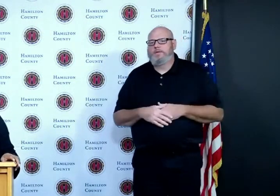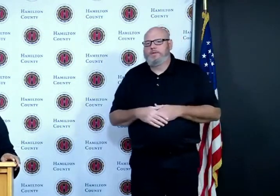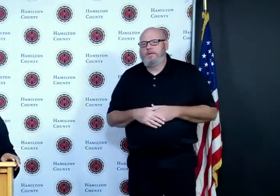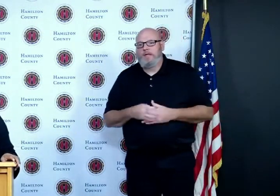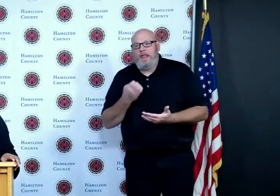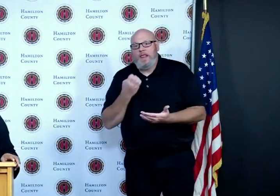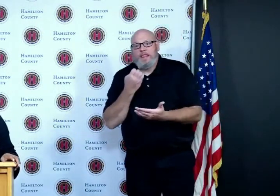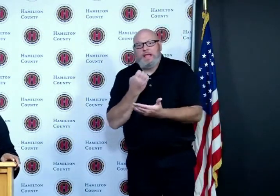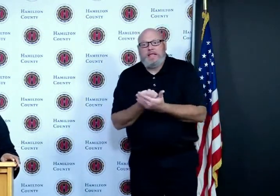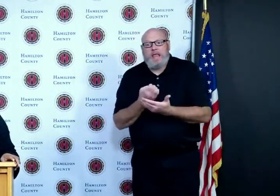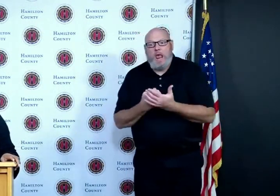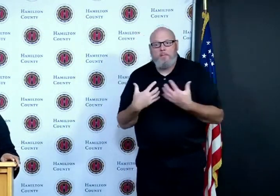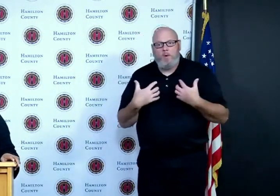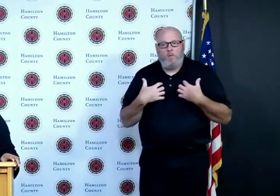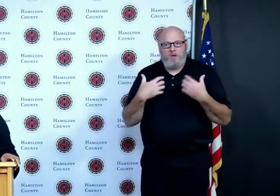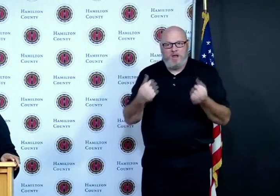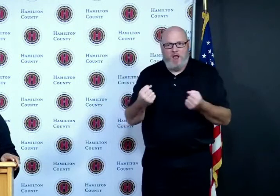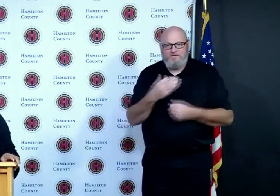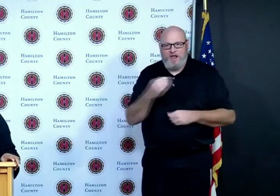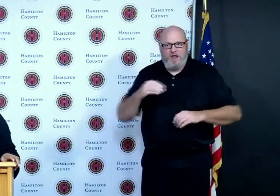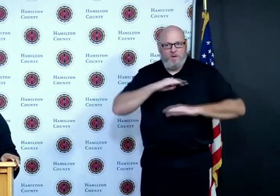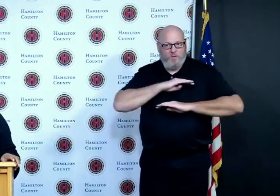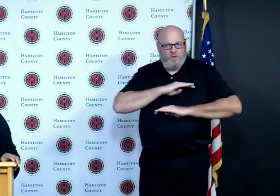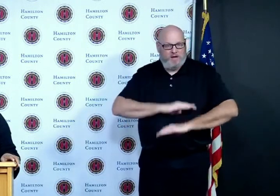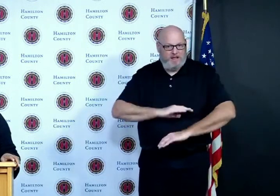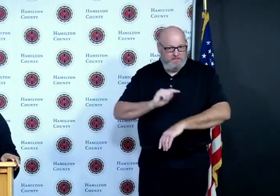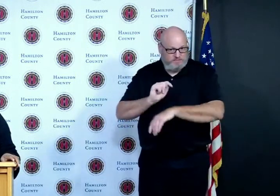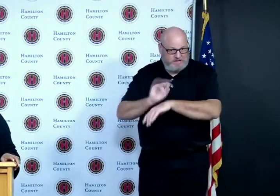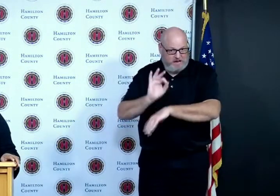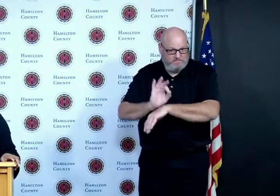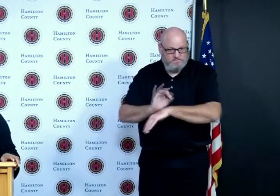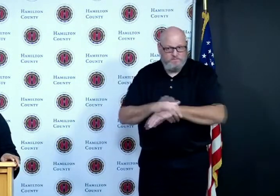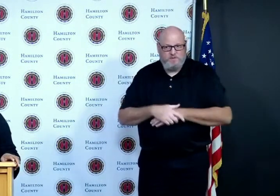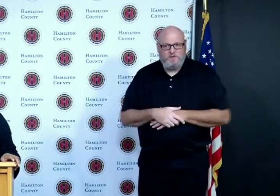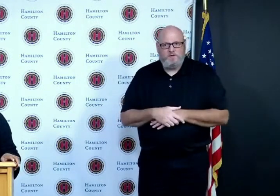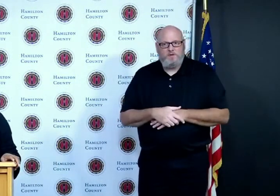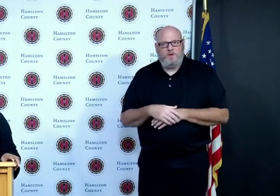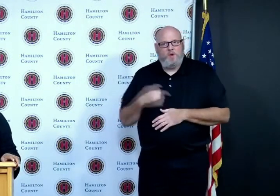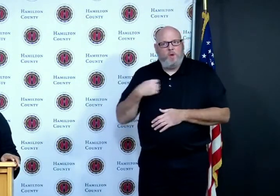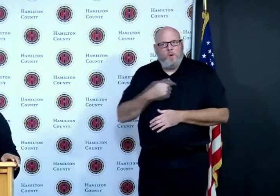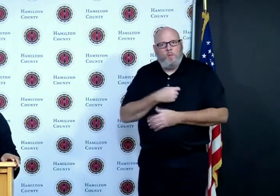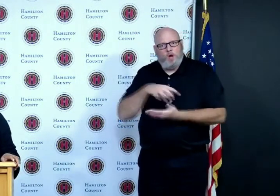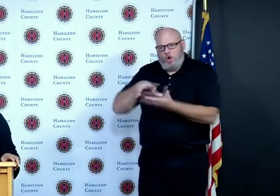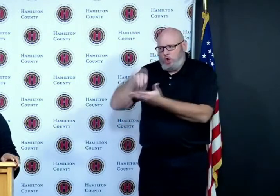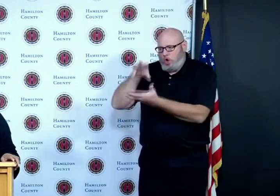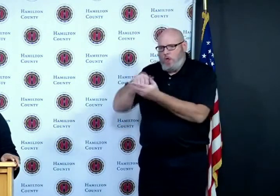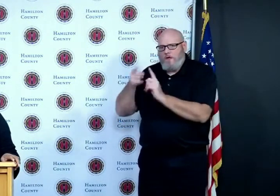we're working hard internally we're learning from what we've done before and how we can improve